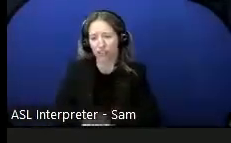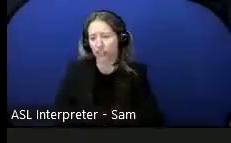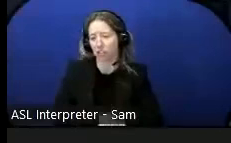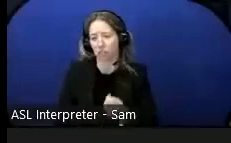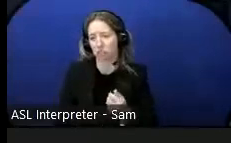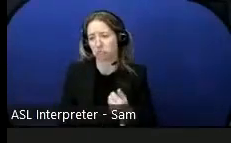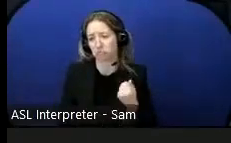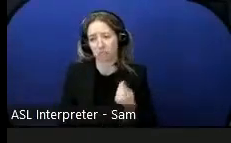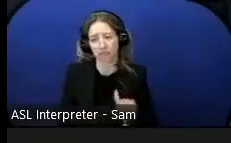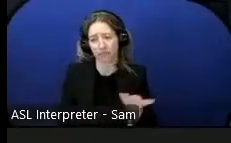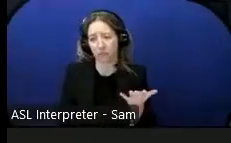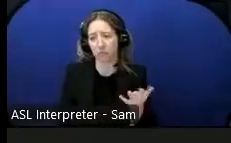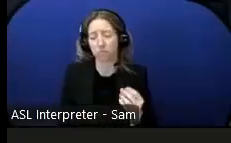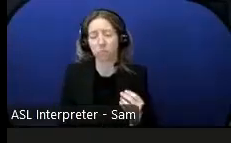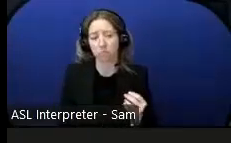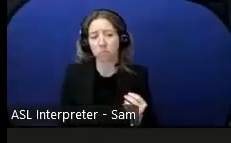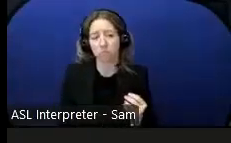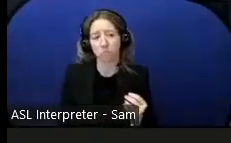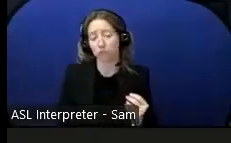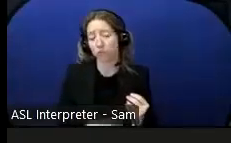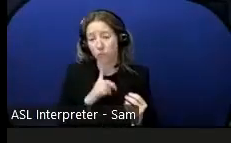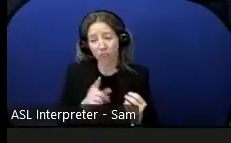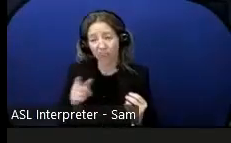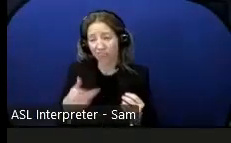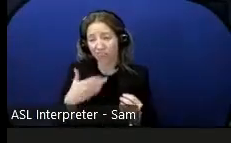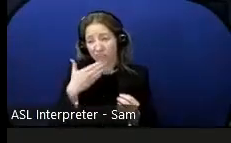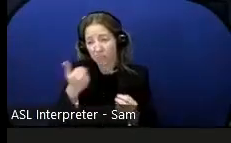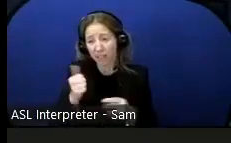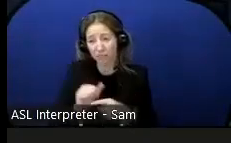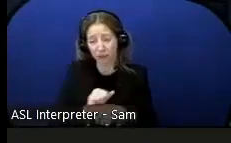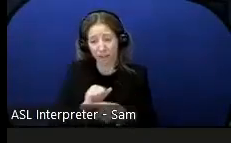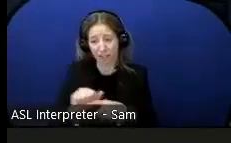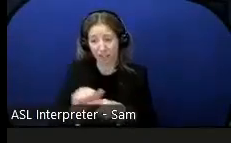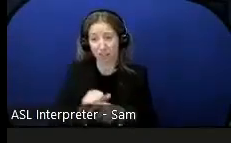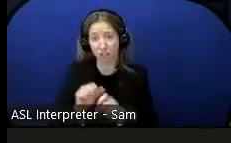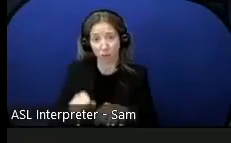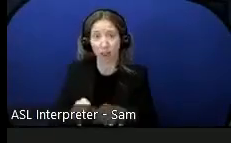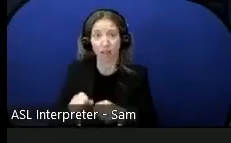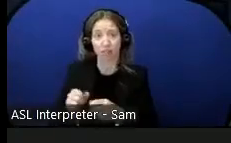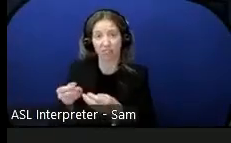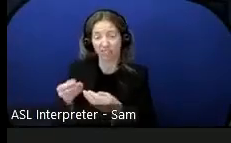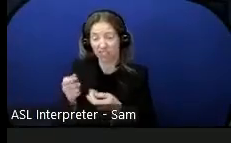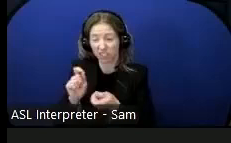so making these best practices, adopting these across forms or rendering these out in form templates,